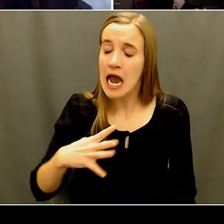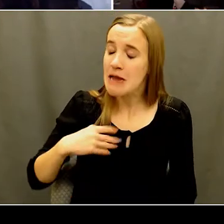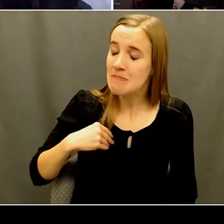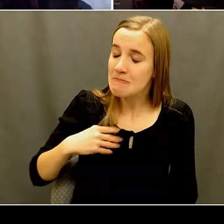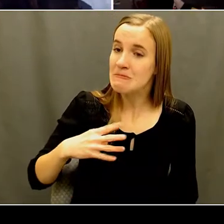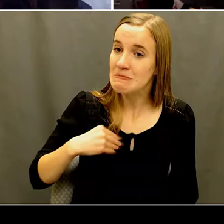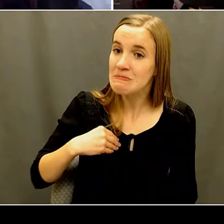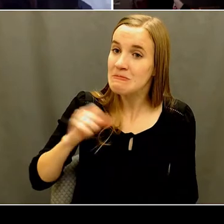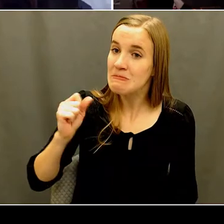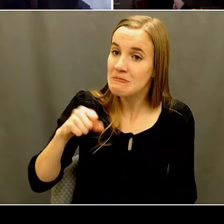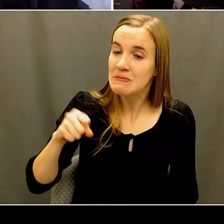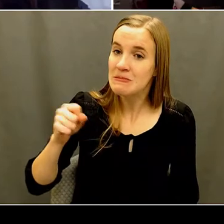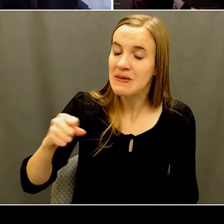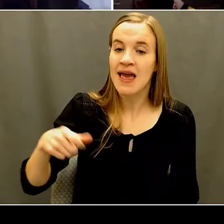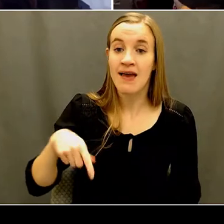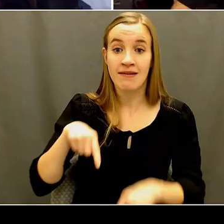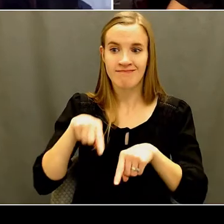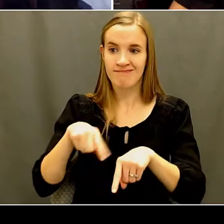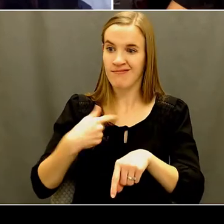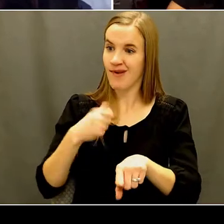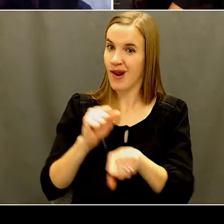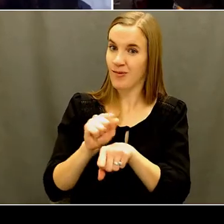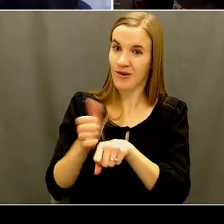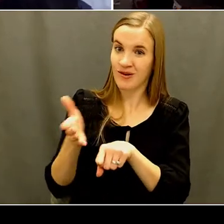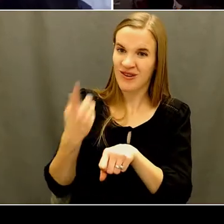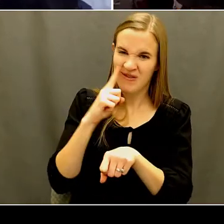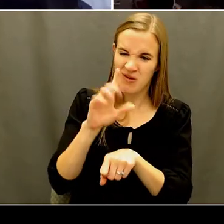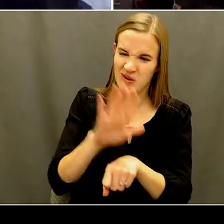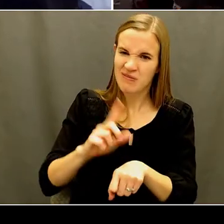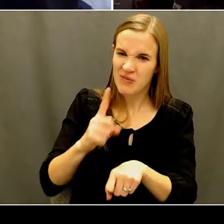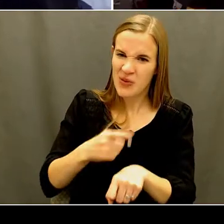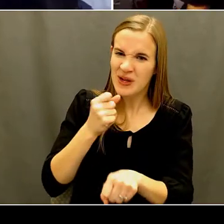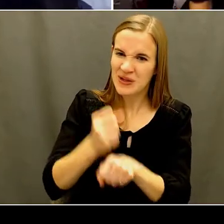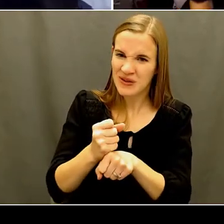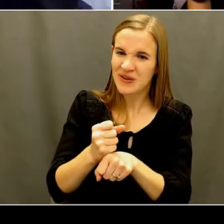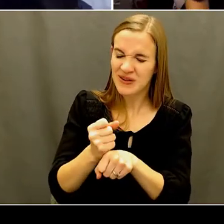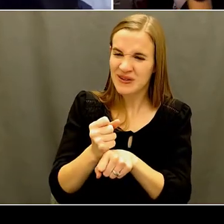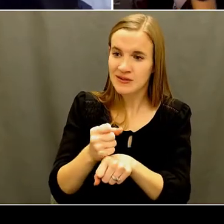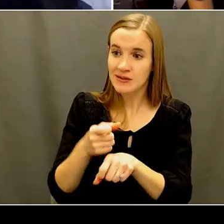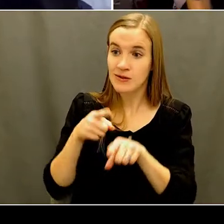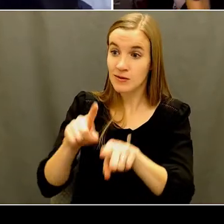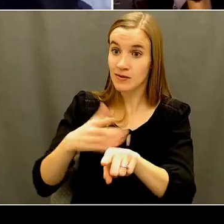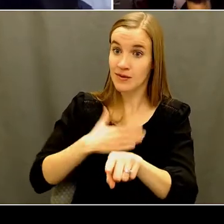help hire a new Associate Director of the Office of Disability Services. And